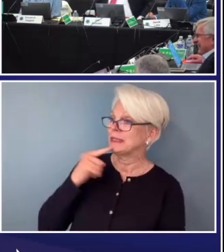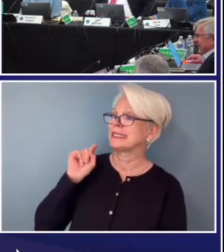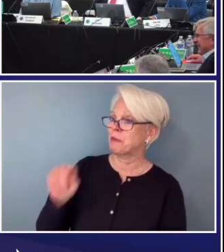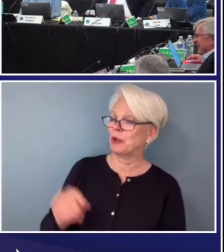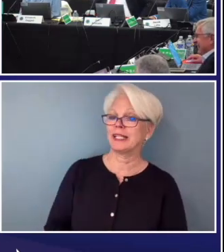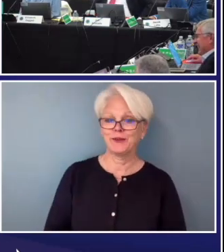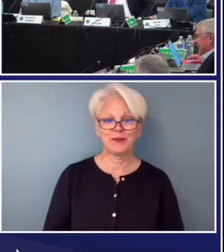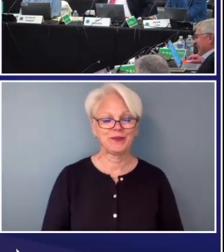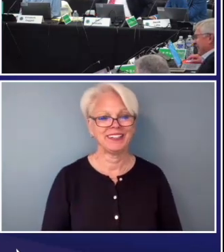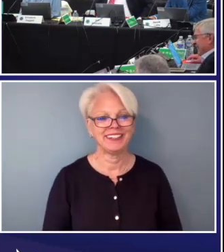Magnus, you have the floor?